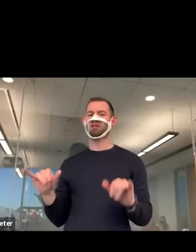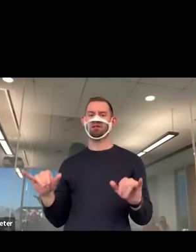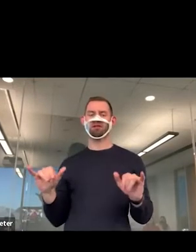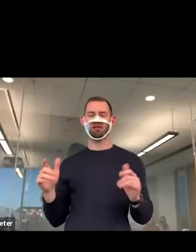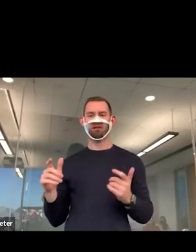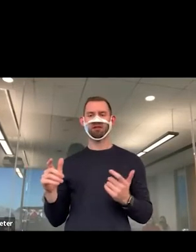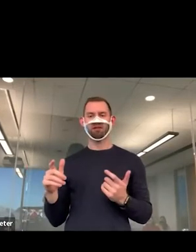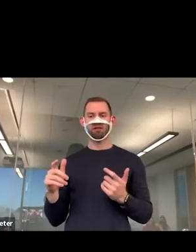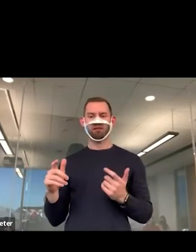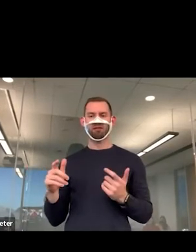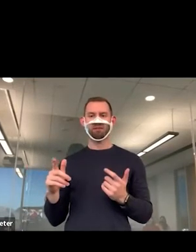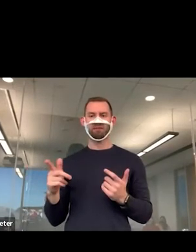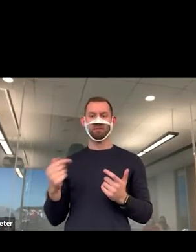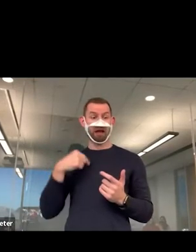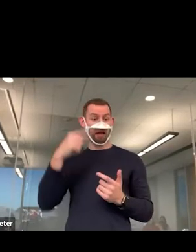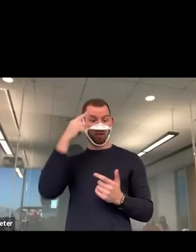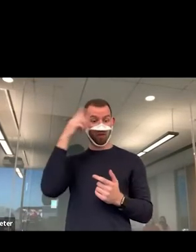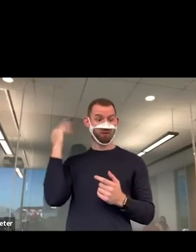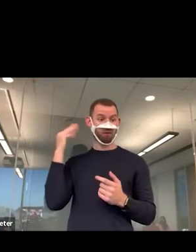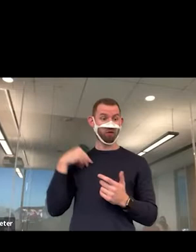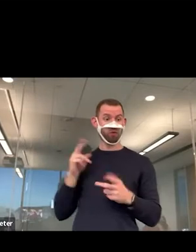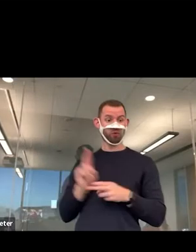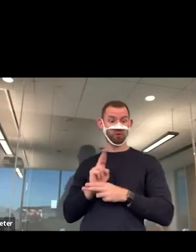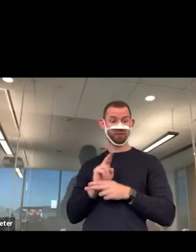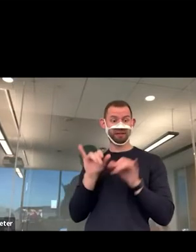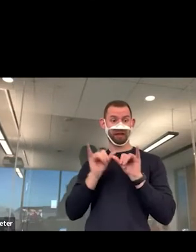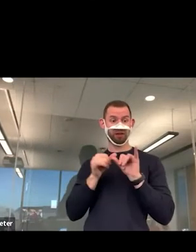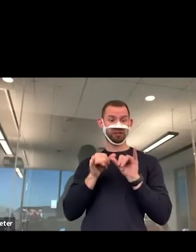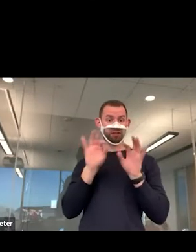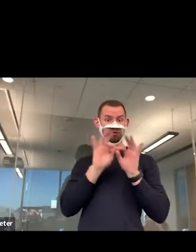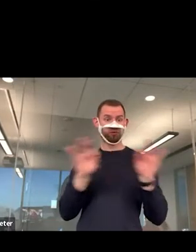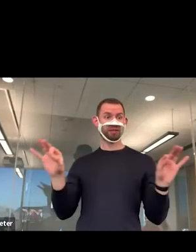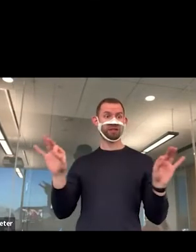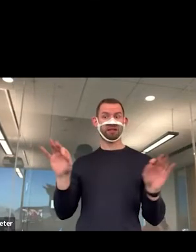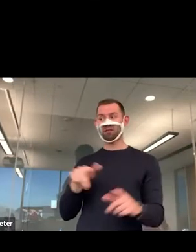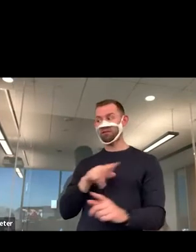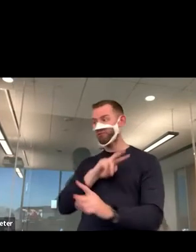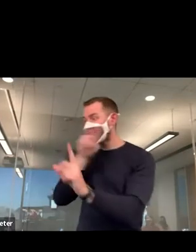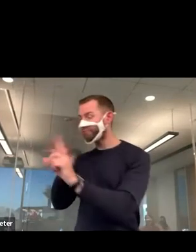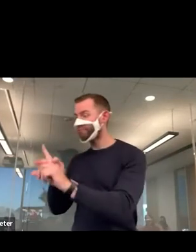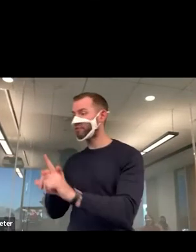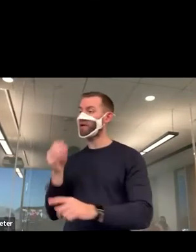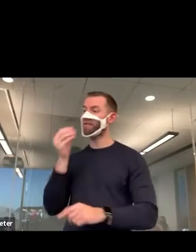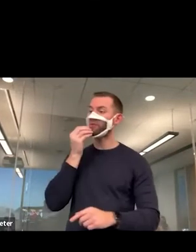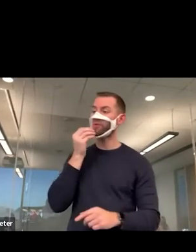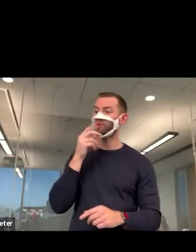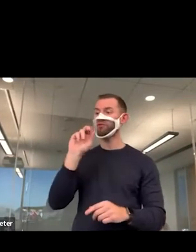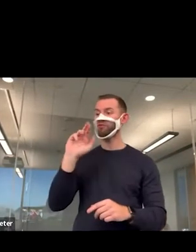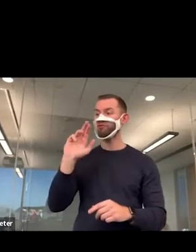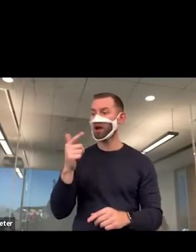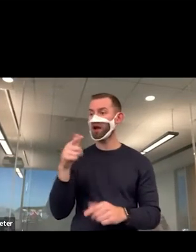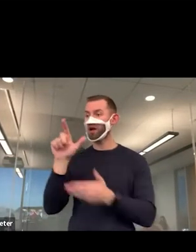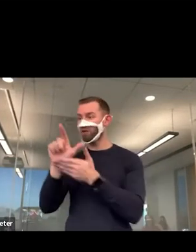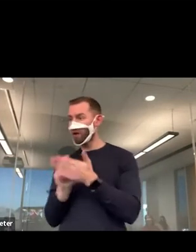something related to engineering and patent law or food and drug law really went right out the window